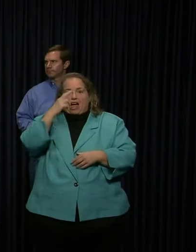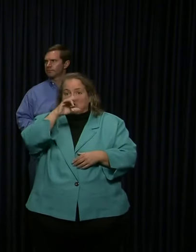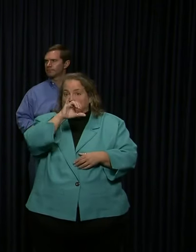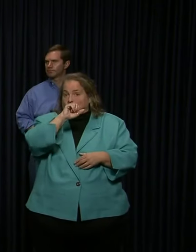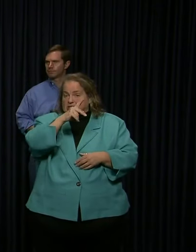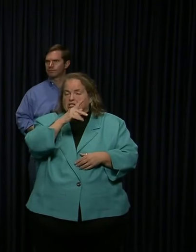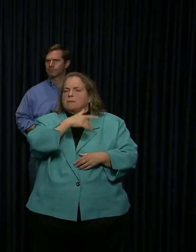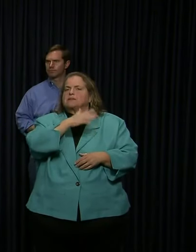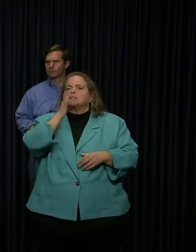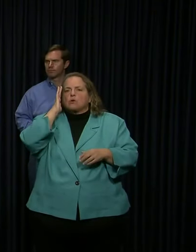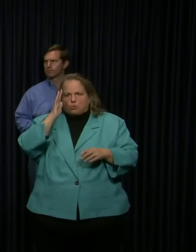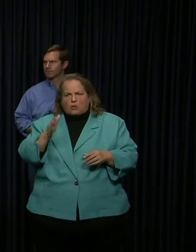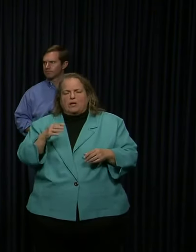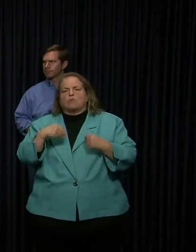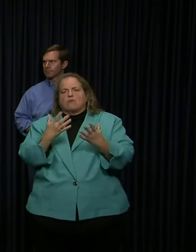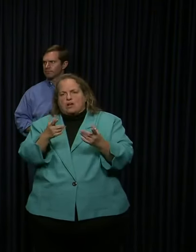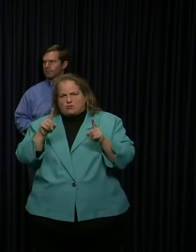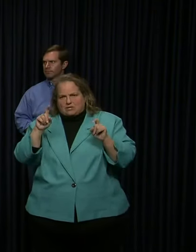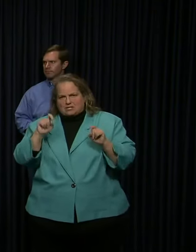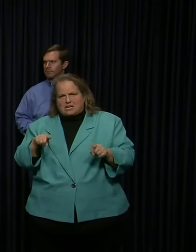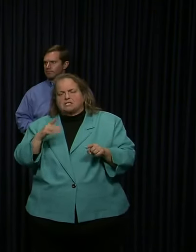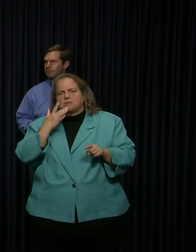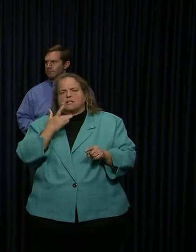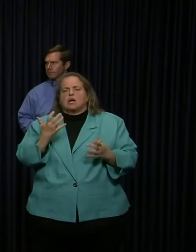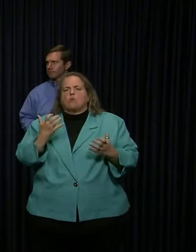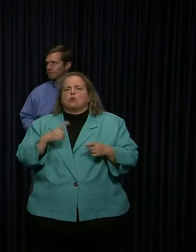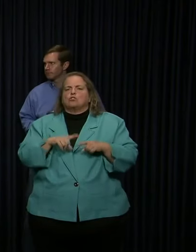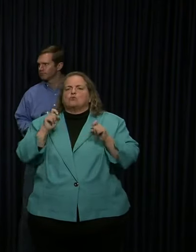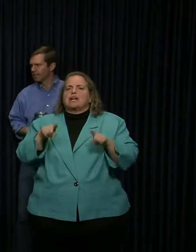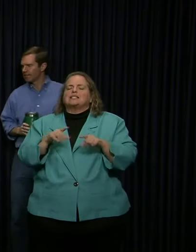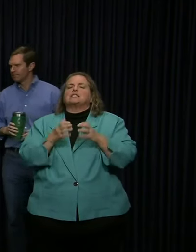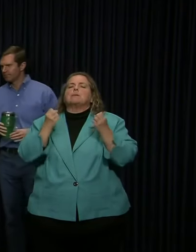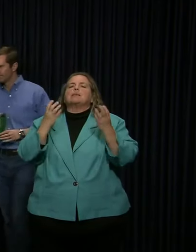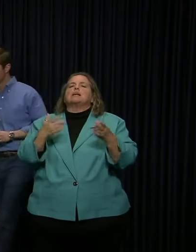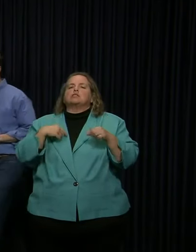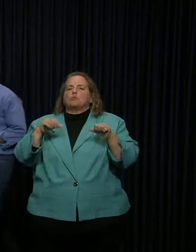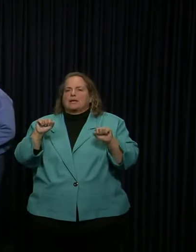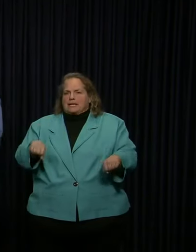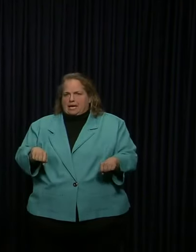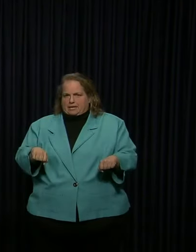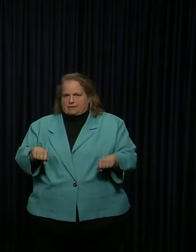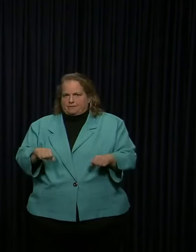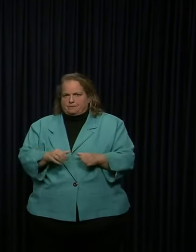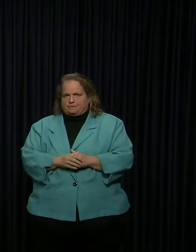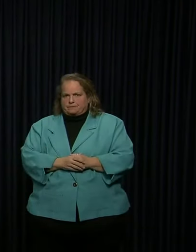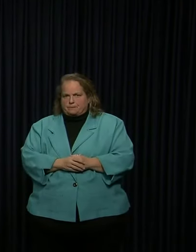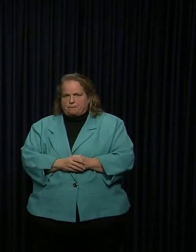GREAT JOB. WE NOW HAVE 250 BEDS THAT ARE